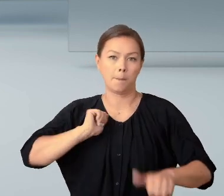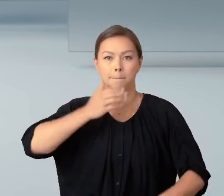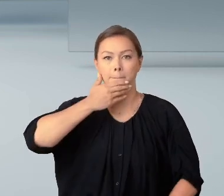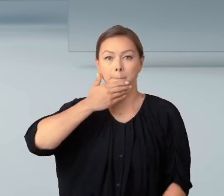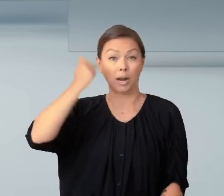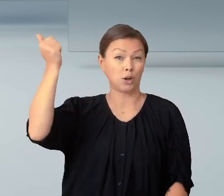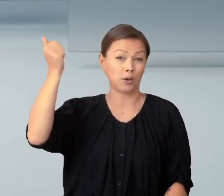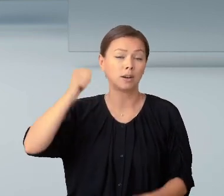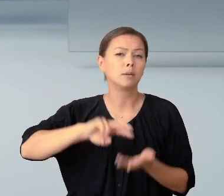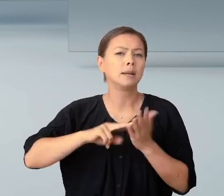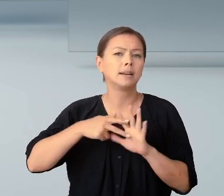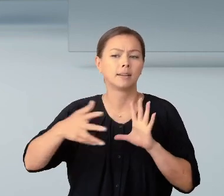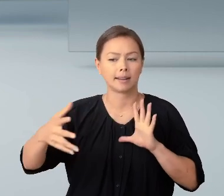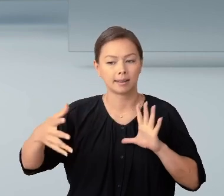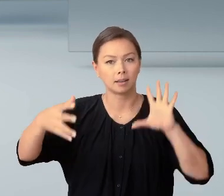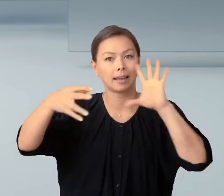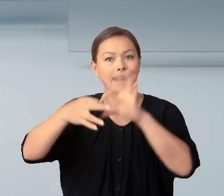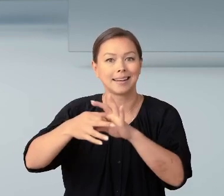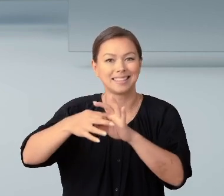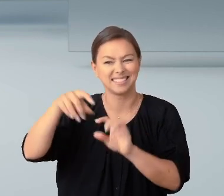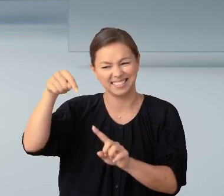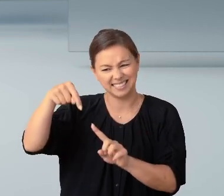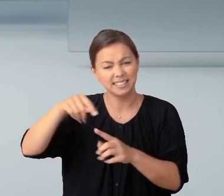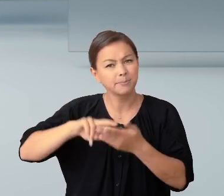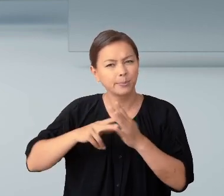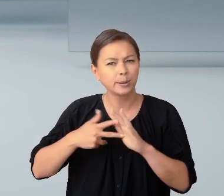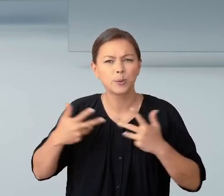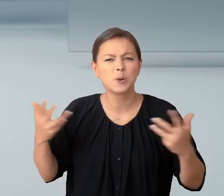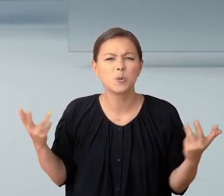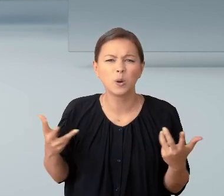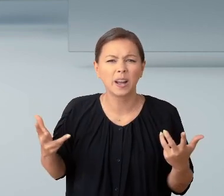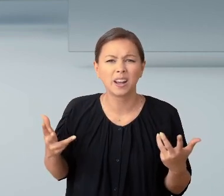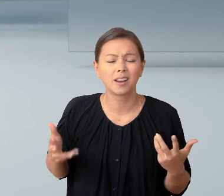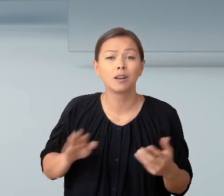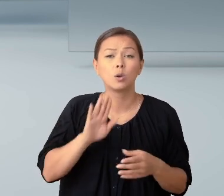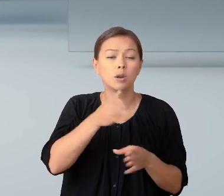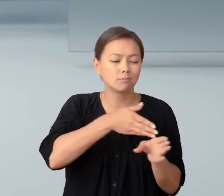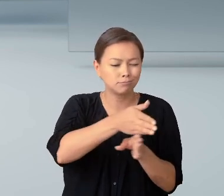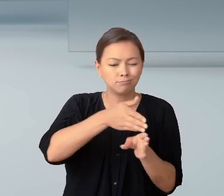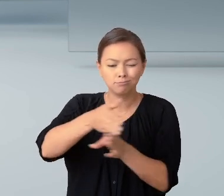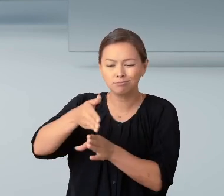when we say connected, what does it mean? It brings all your finance,